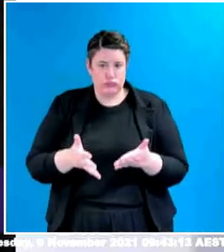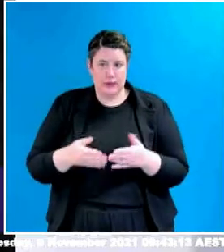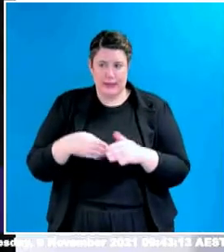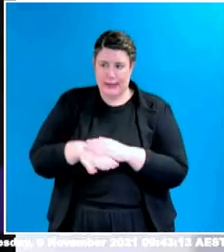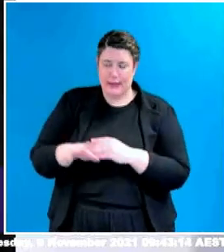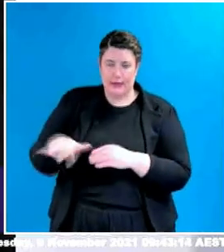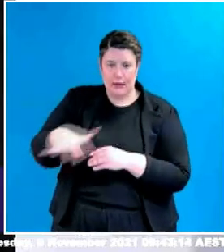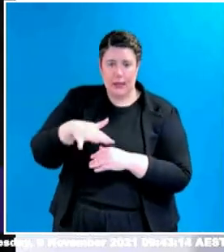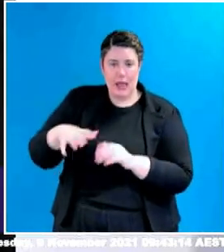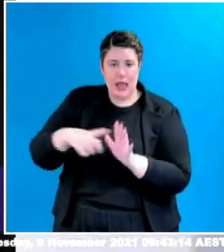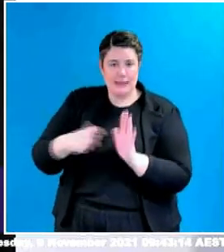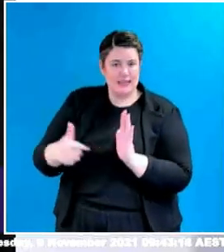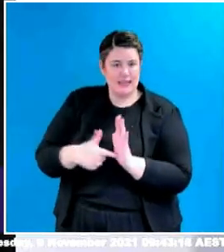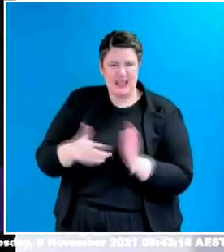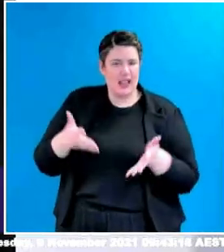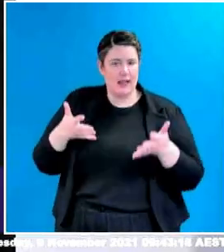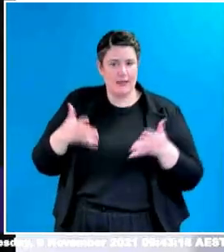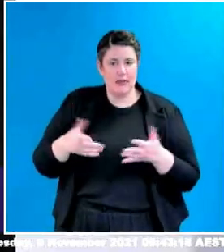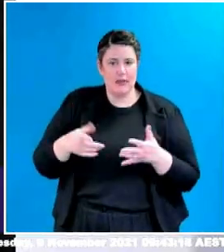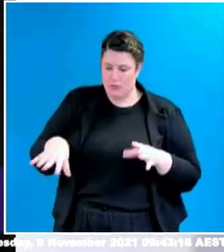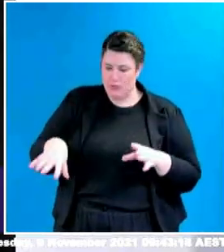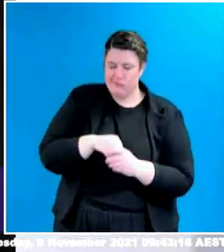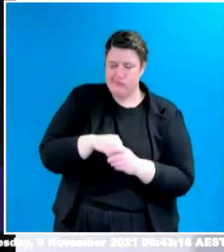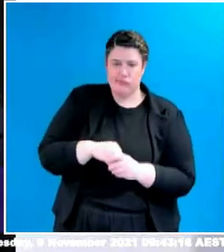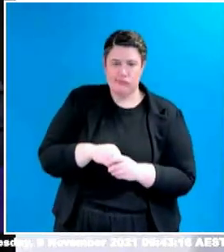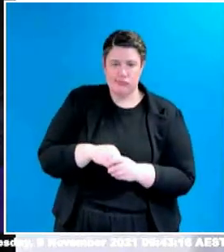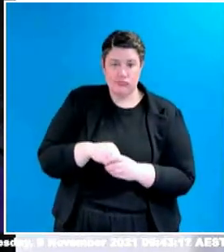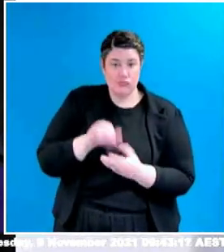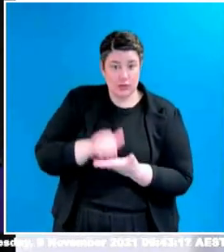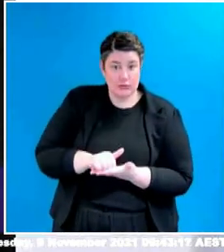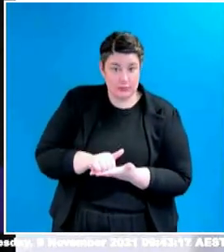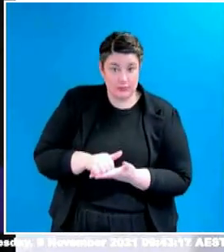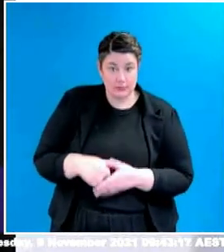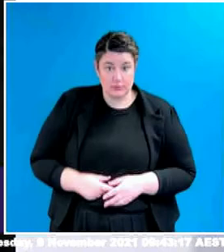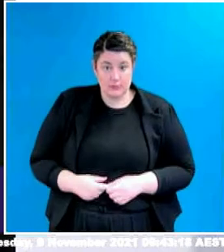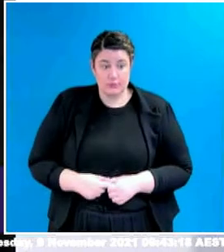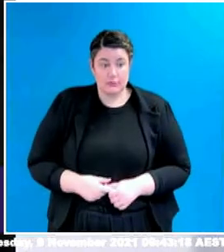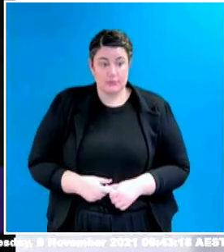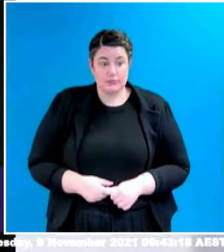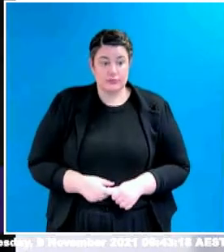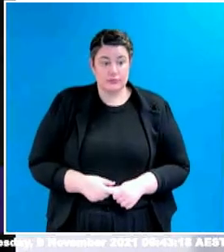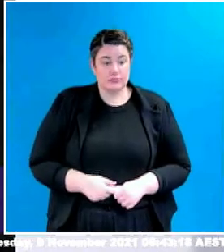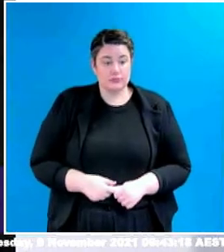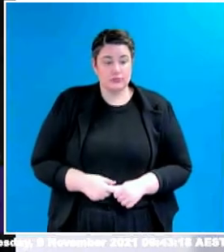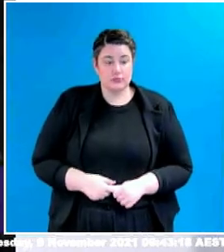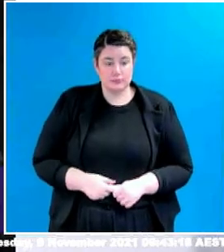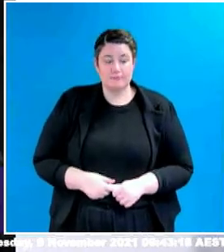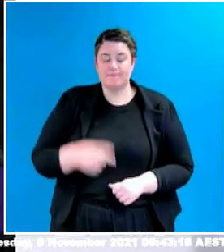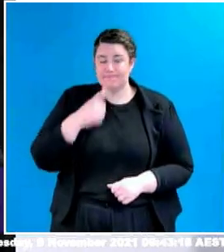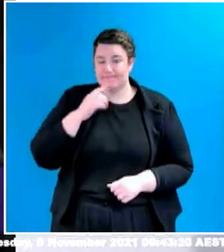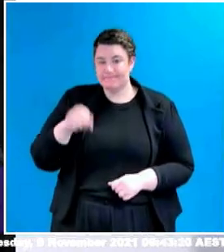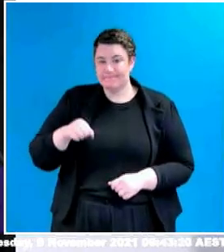There was no issue about civil and political rights, is that right? That's correct.